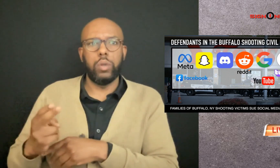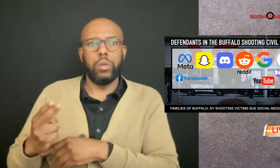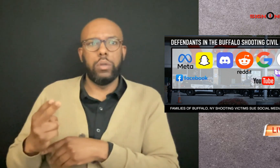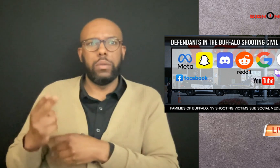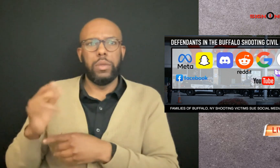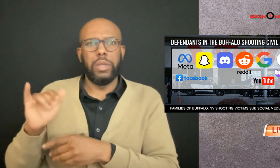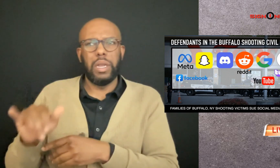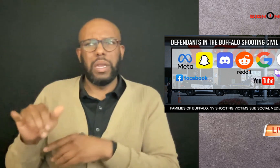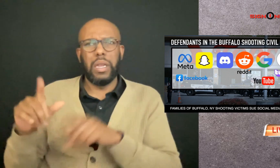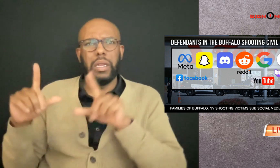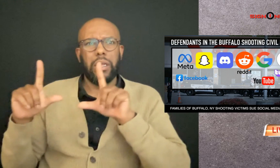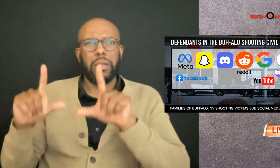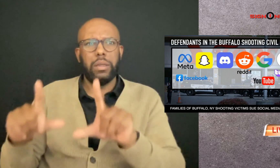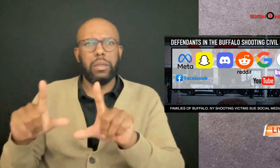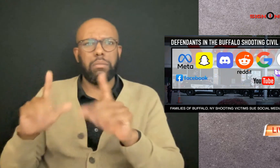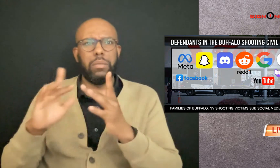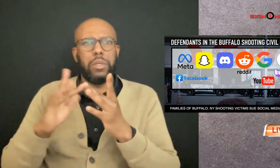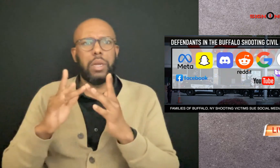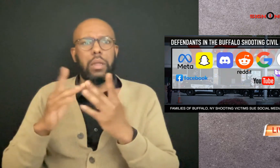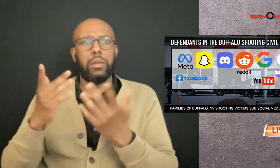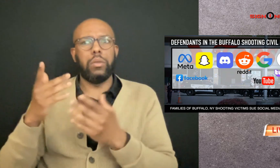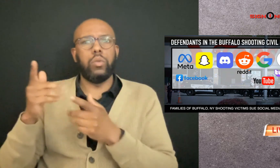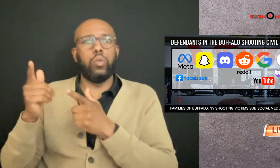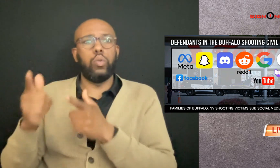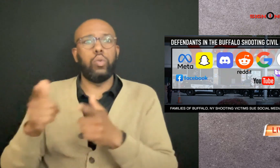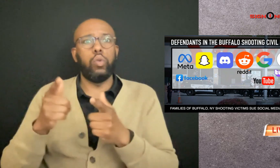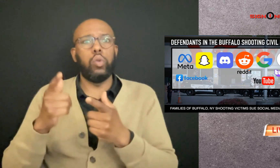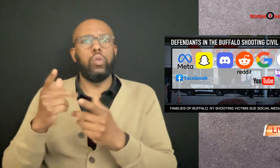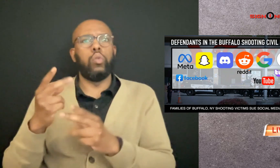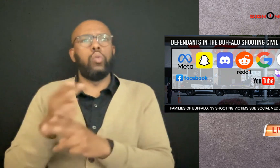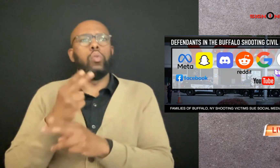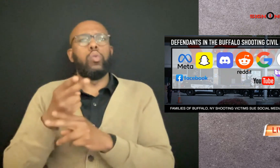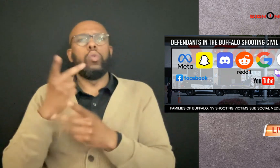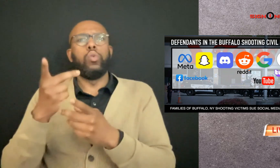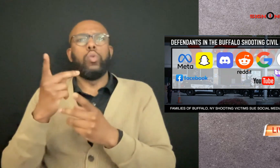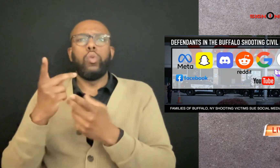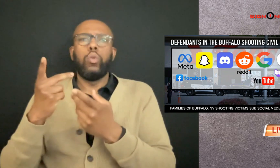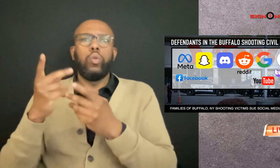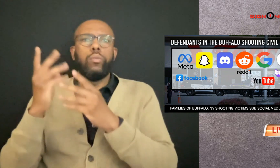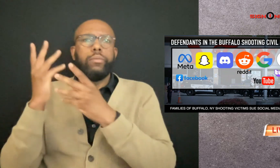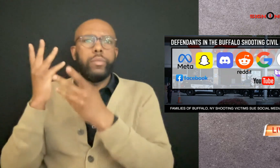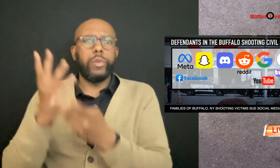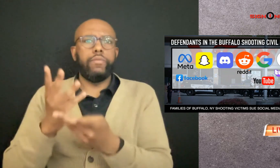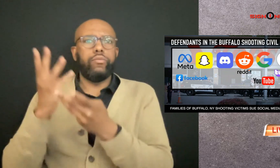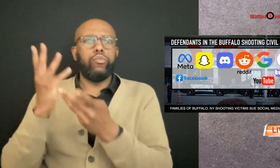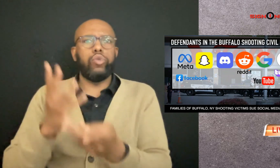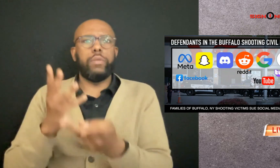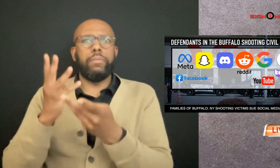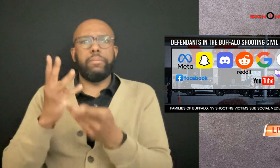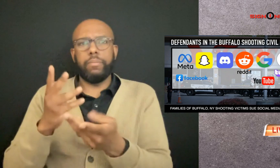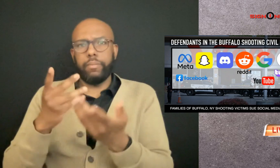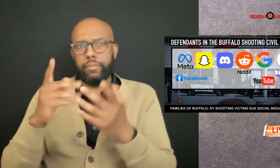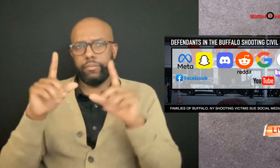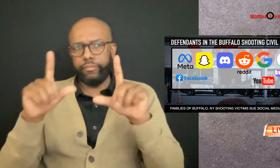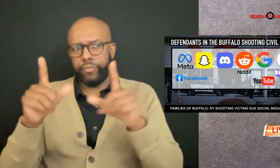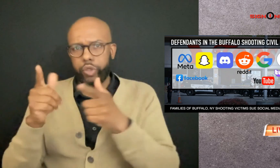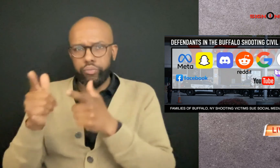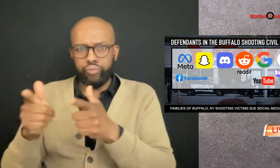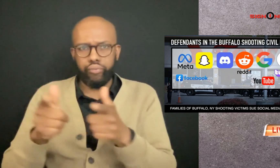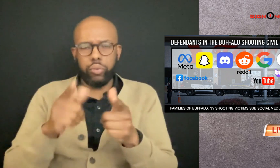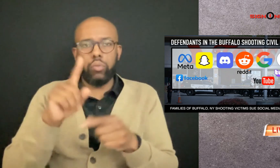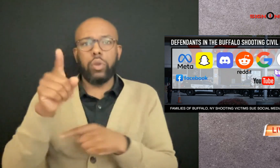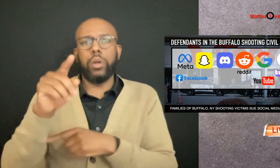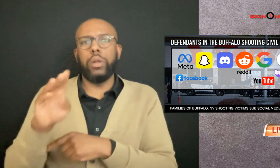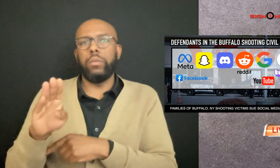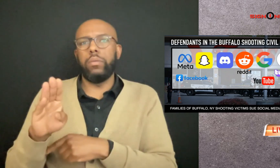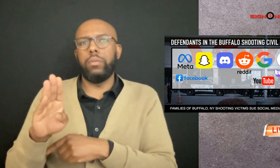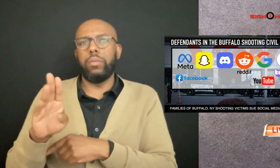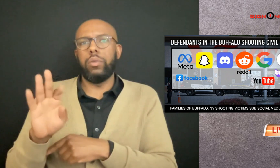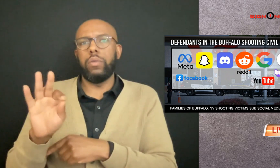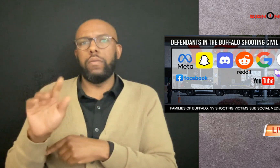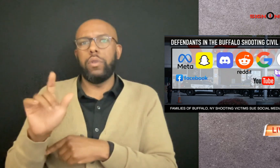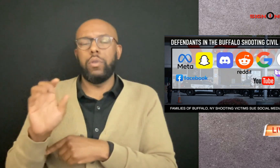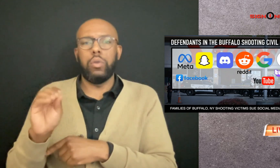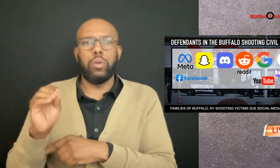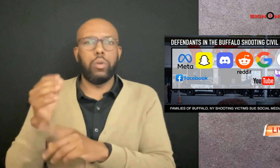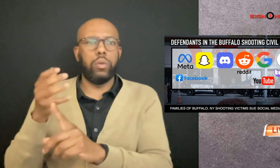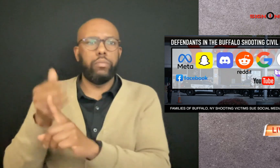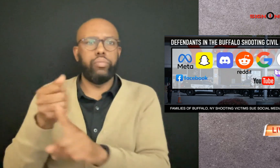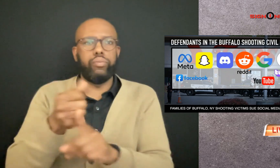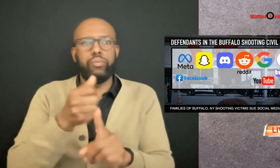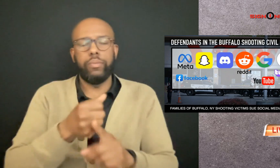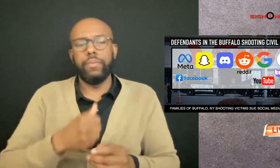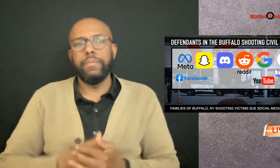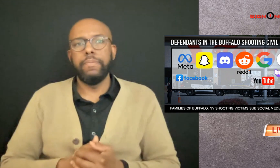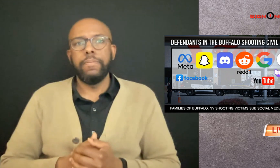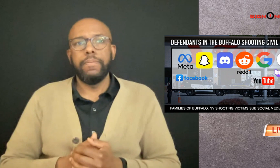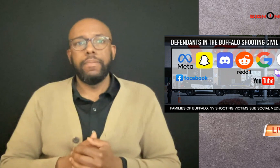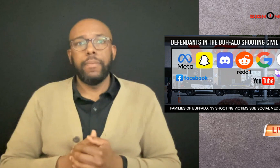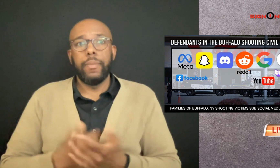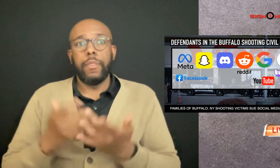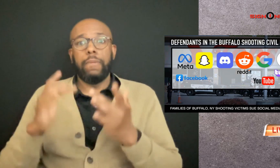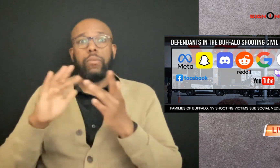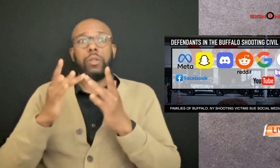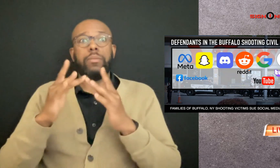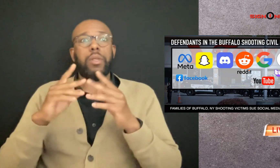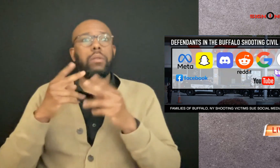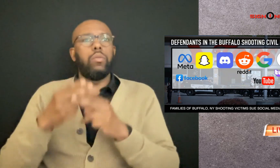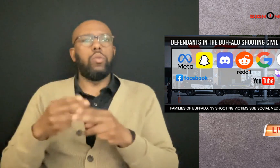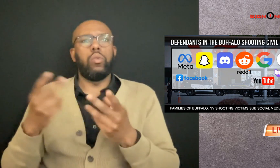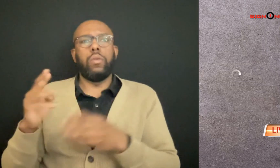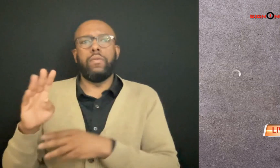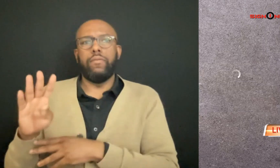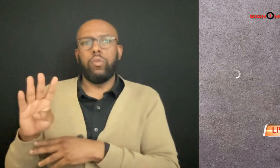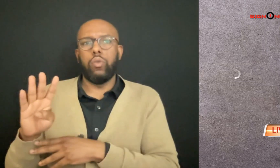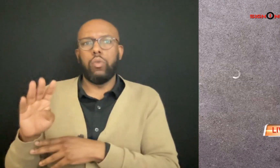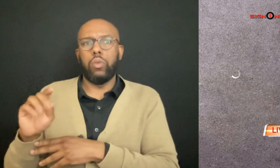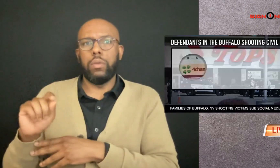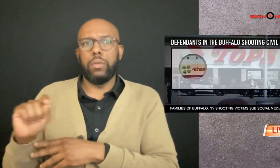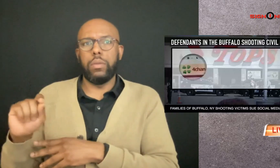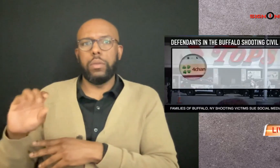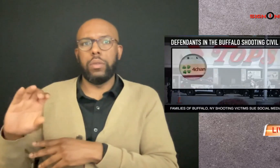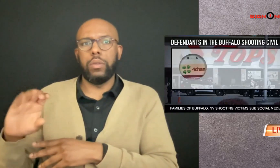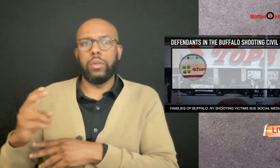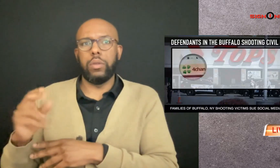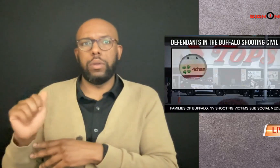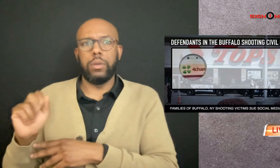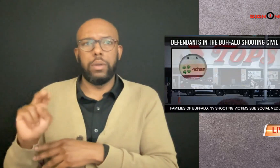the site the shooter used to lifestream the Buffalo attack